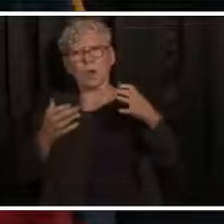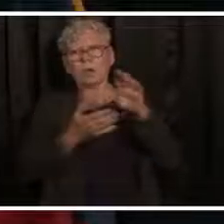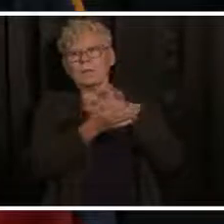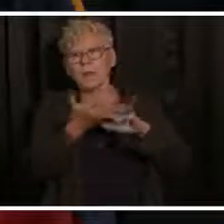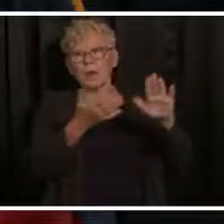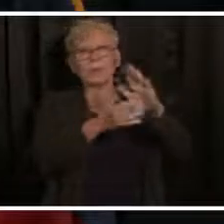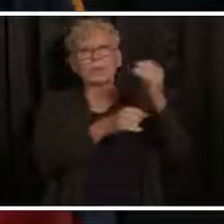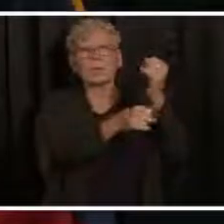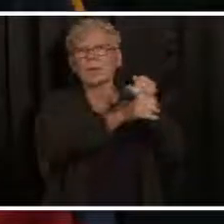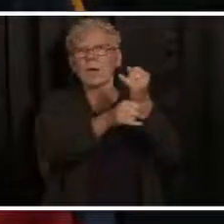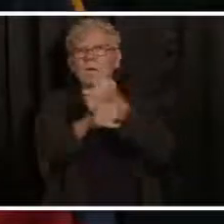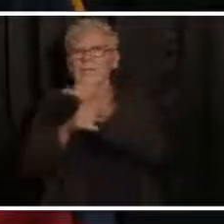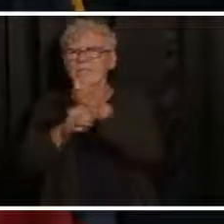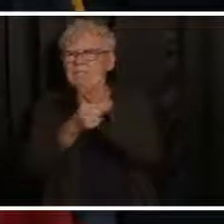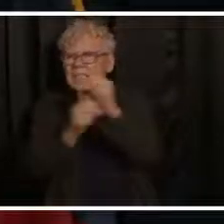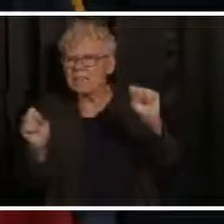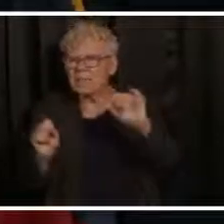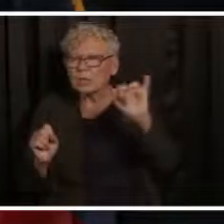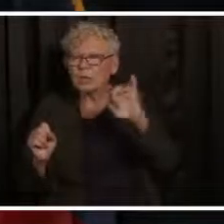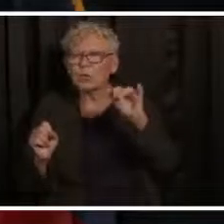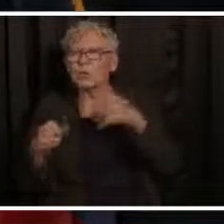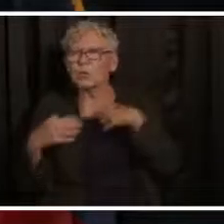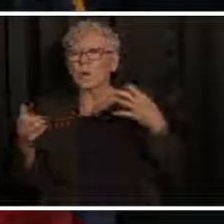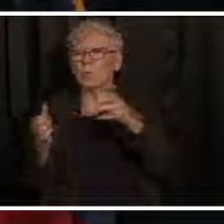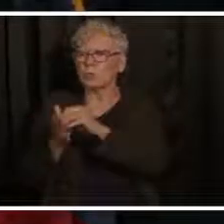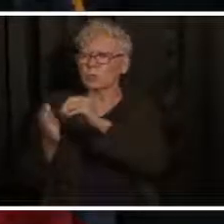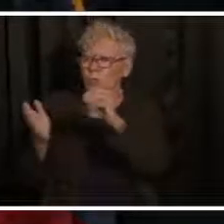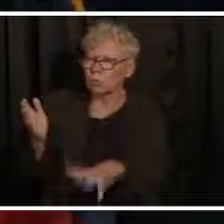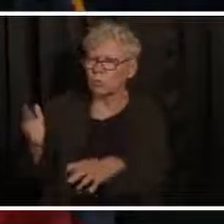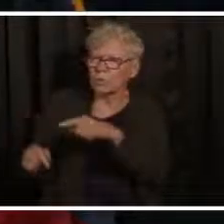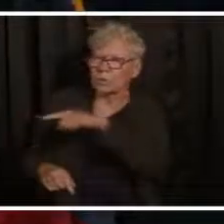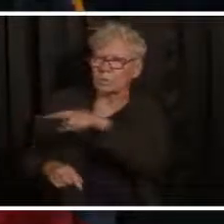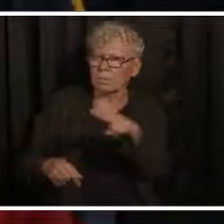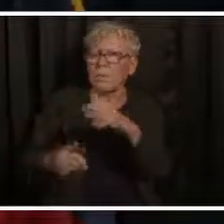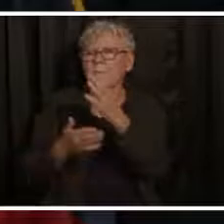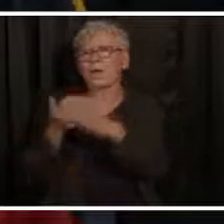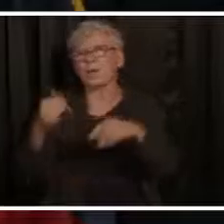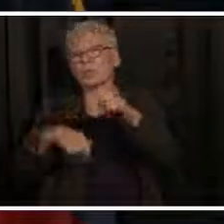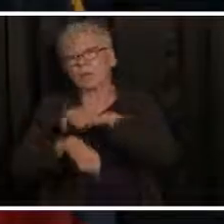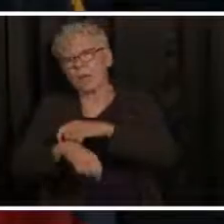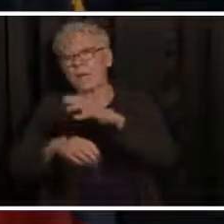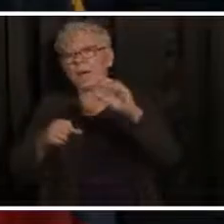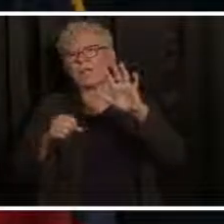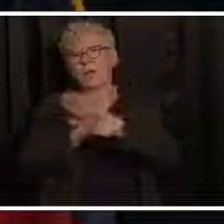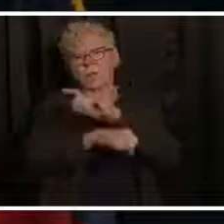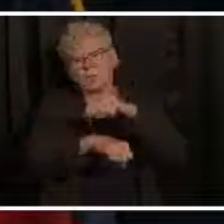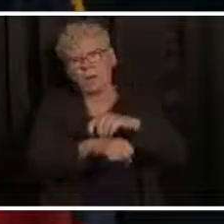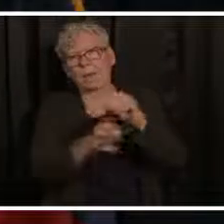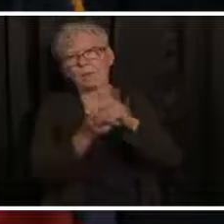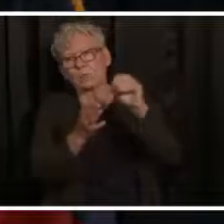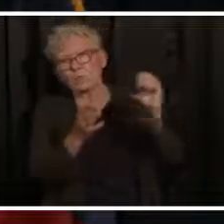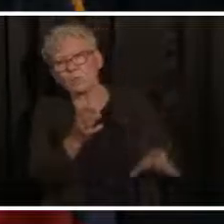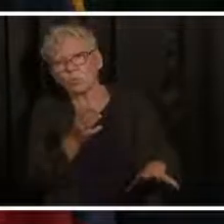Uh our community college students uh part time and full time of all ages spend their time and I'm excited to